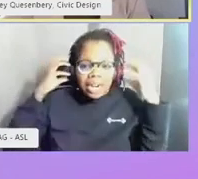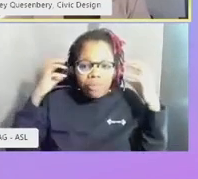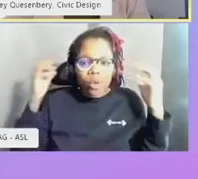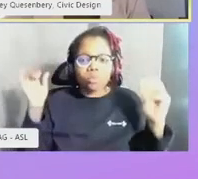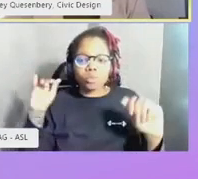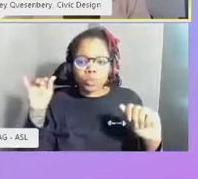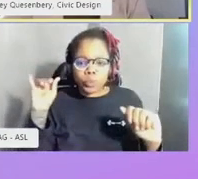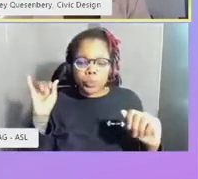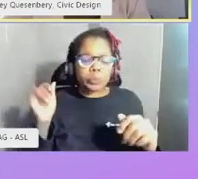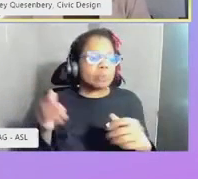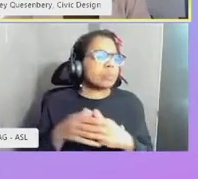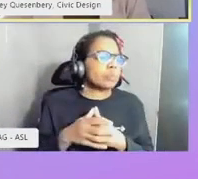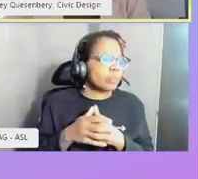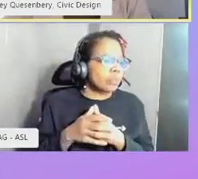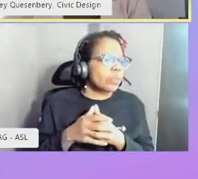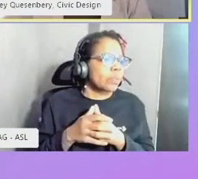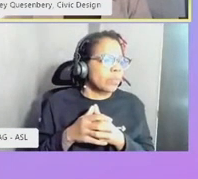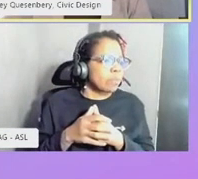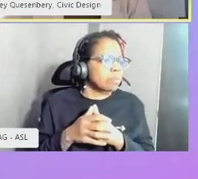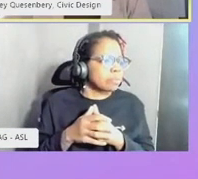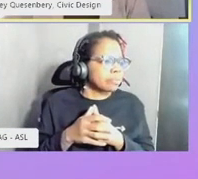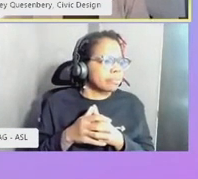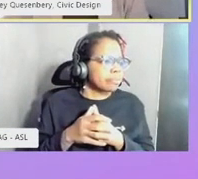is just a regular commercial printer with a tactile keypad